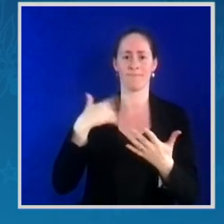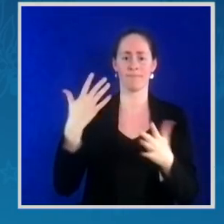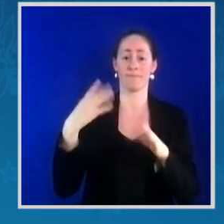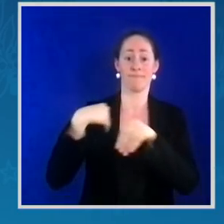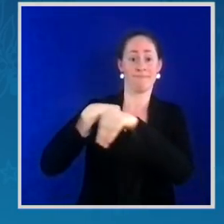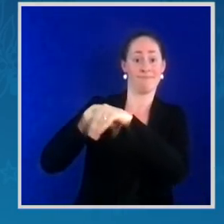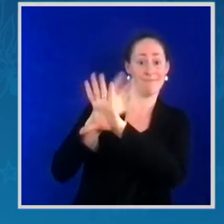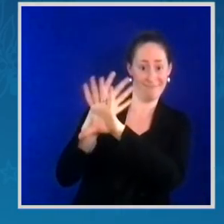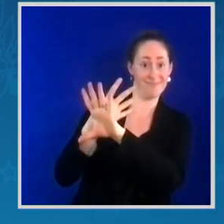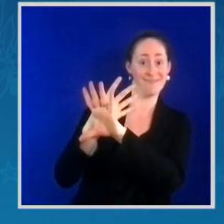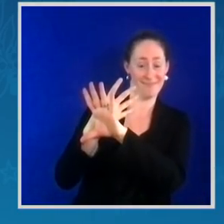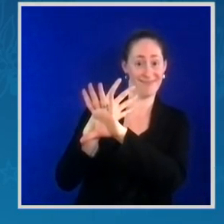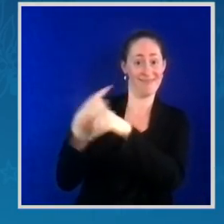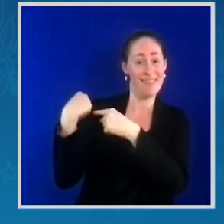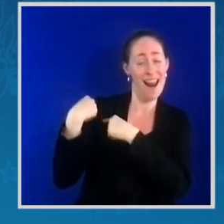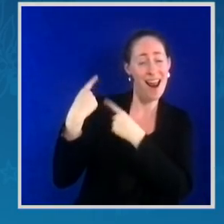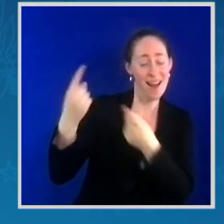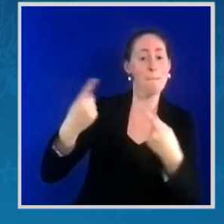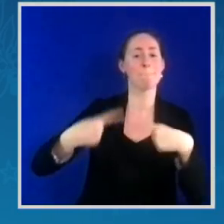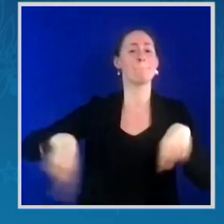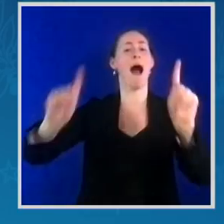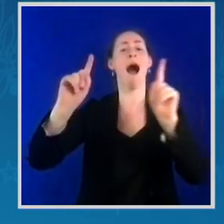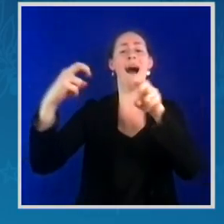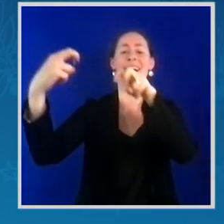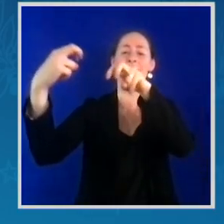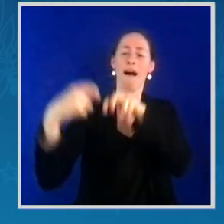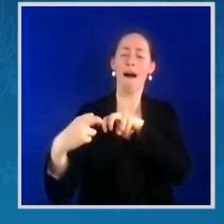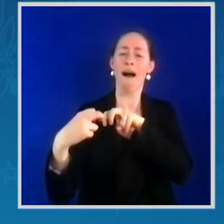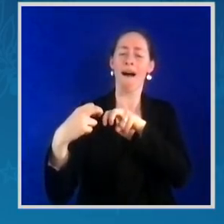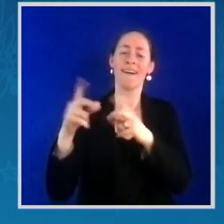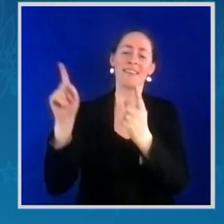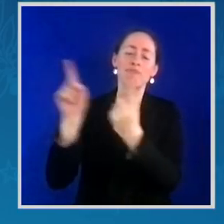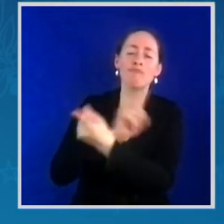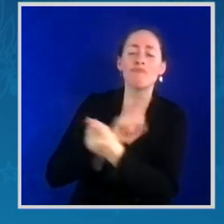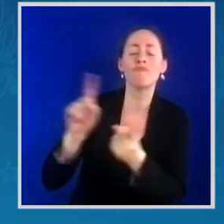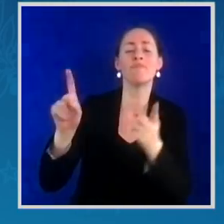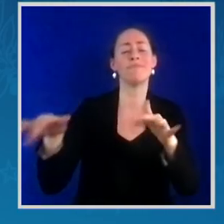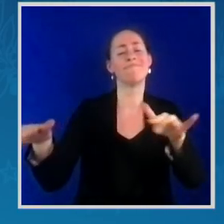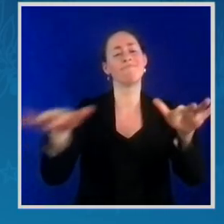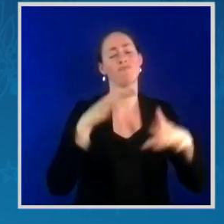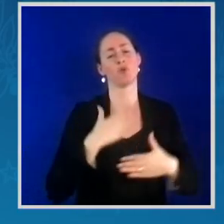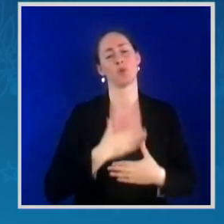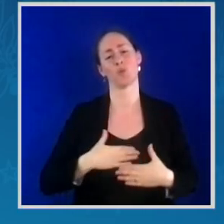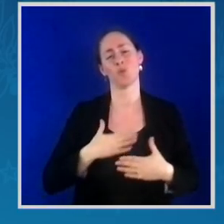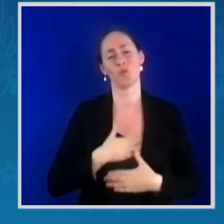The work we are doing includes reaching out through our U.N. ambassador, Linda Thomas Greenfield,